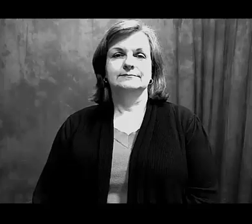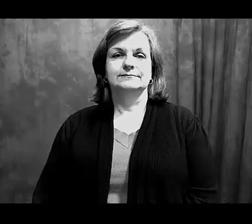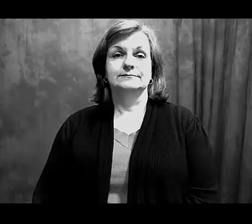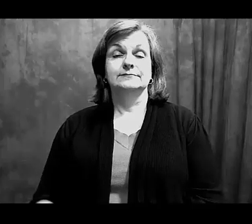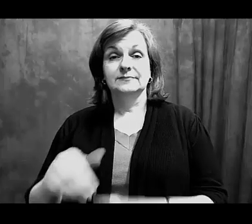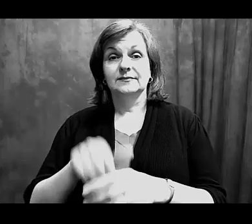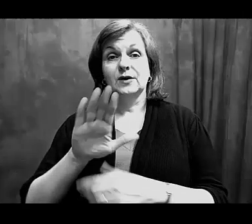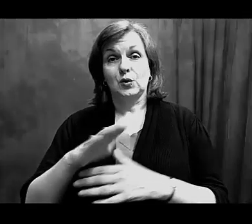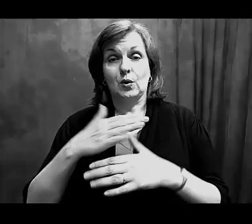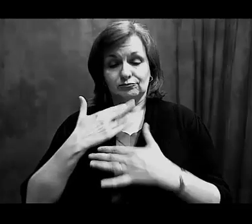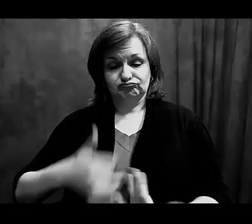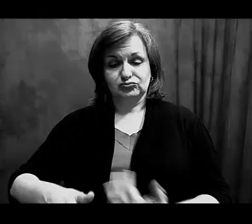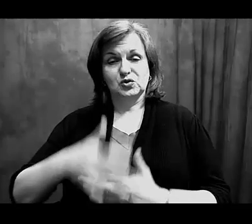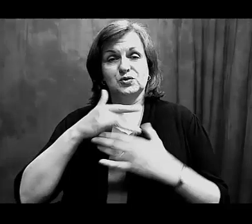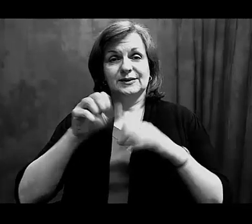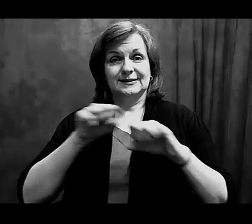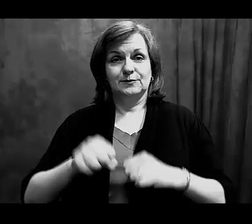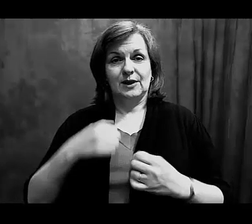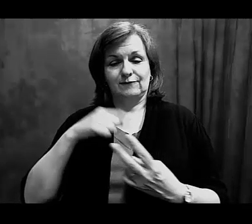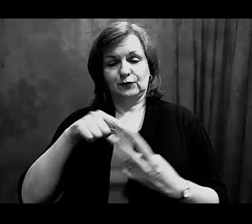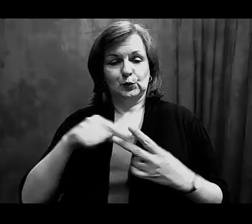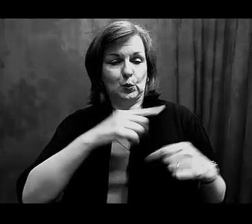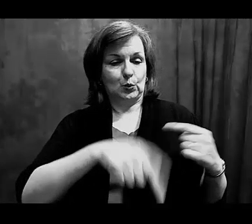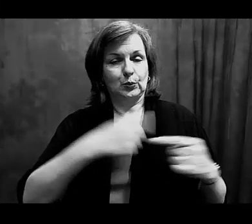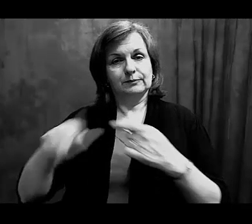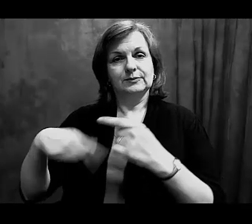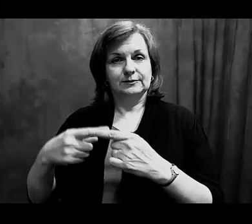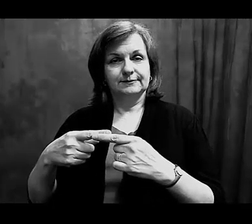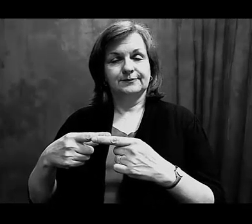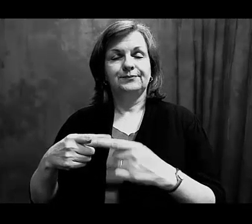So for your system we have that double circulatory system we were talking about we're going